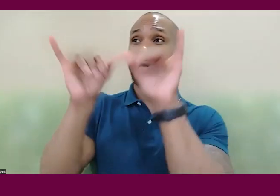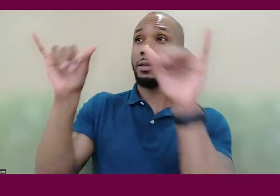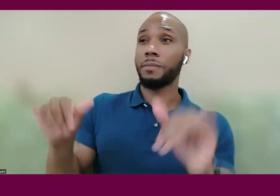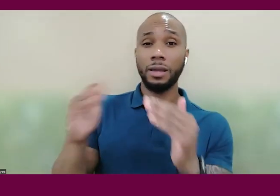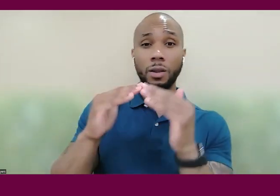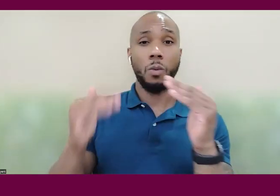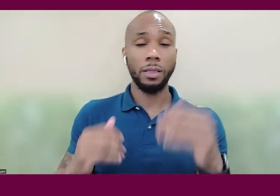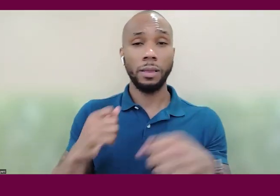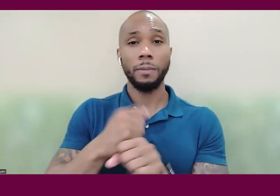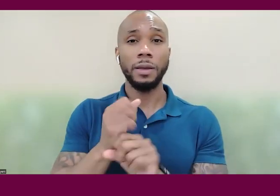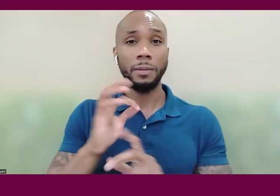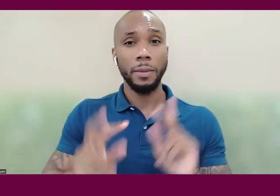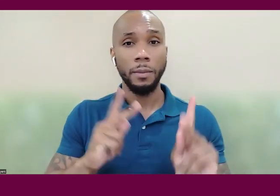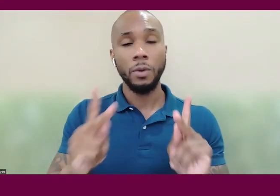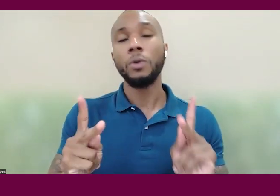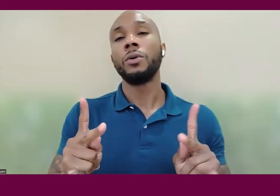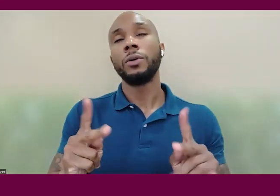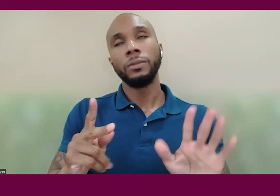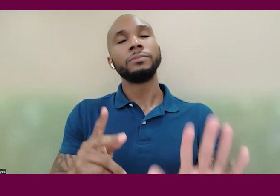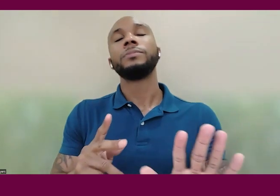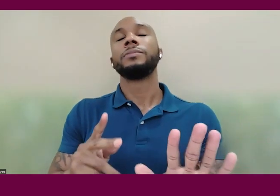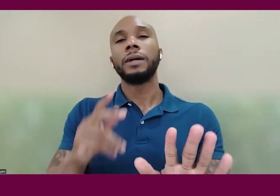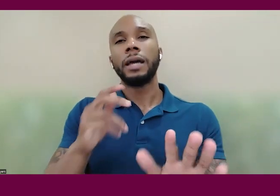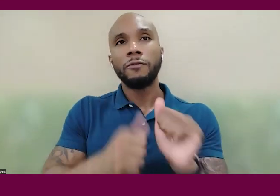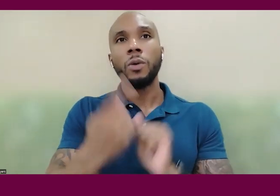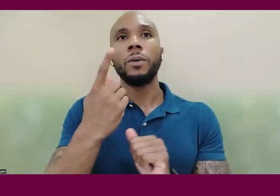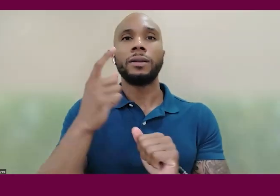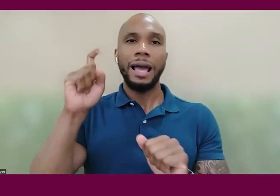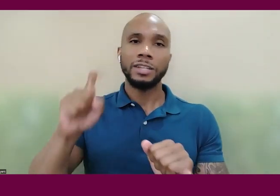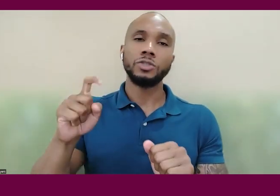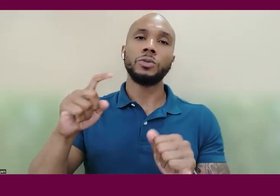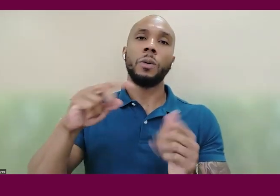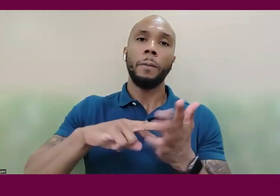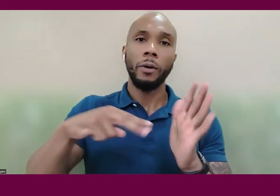Systemic inequality makes people, not that everybody has to be purposeful in not seeing